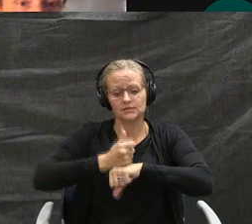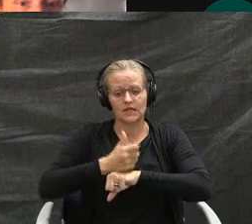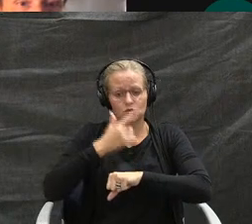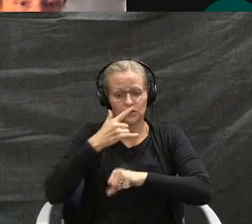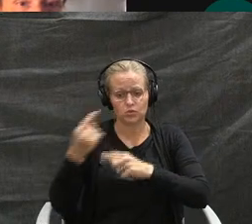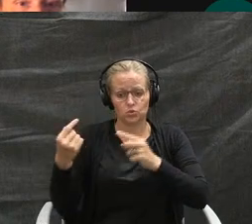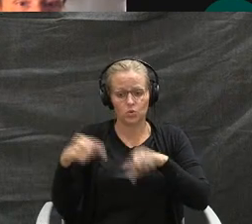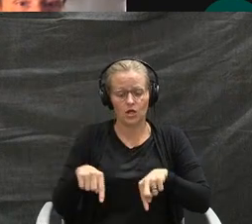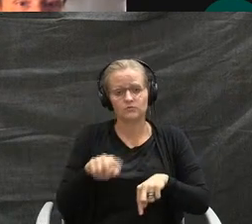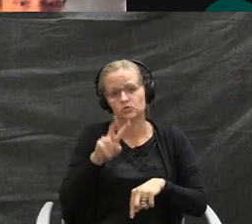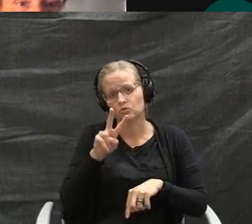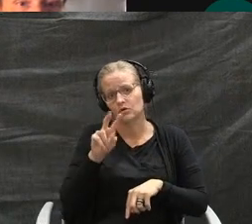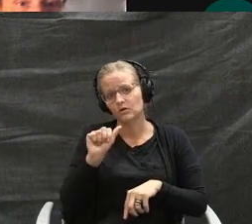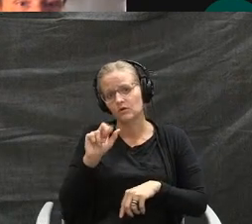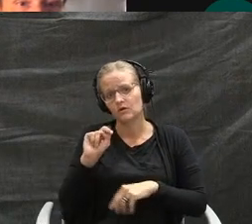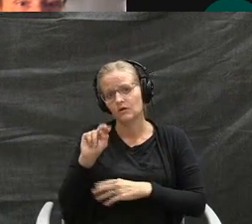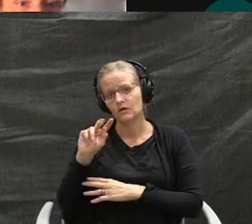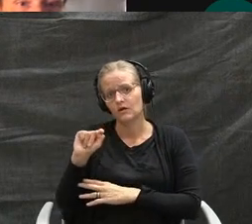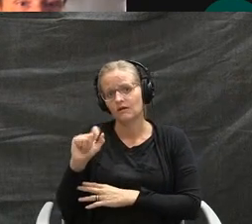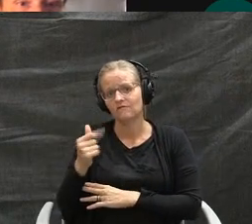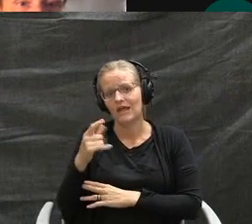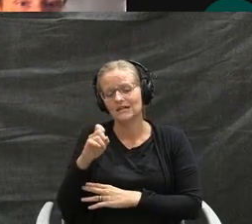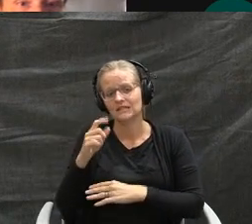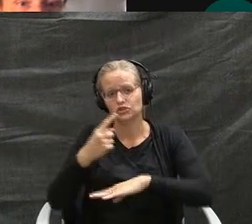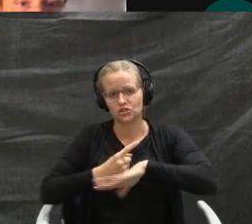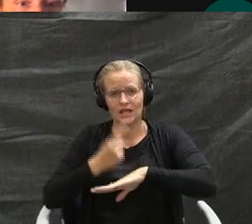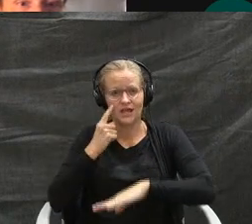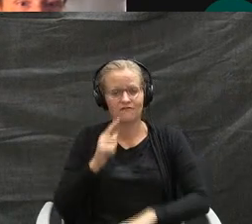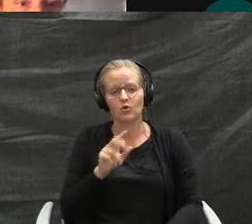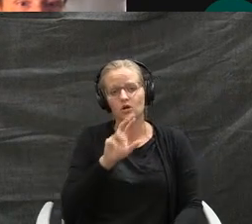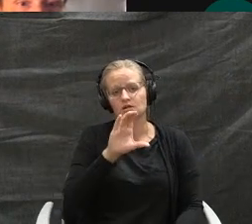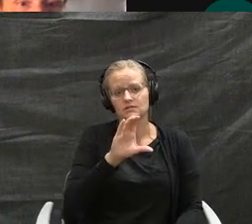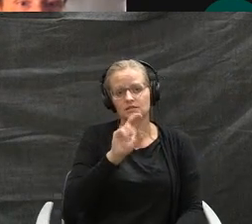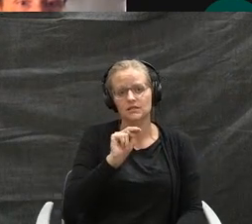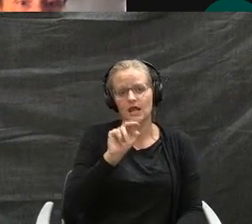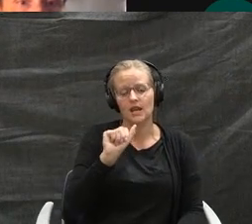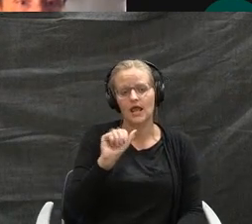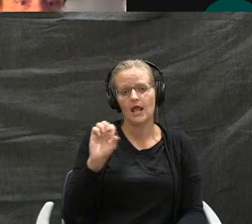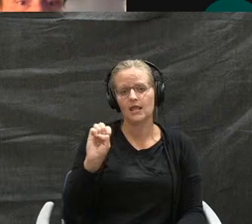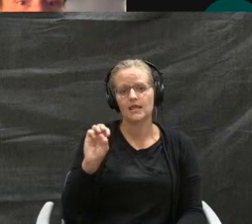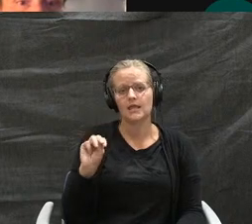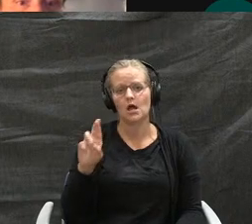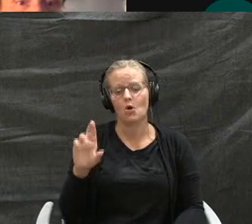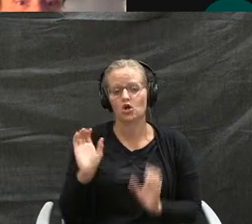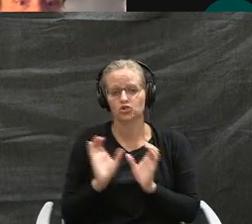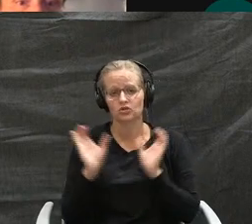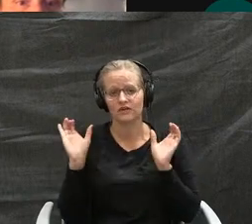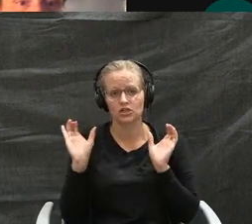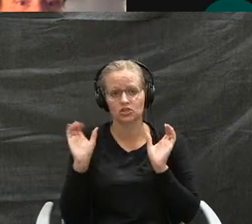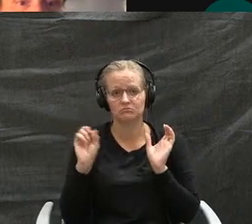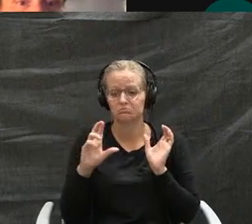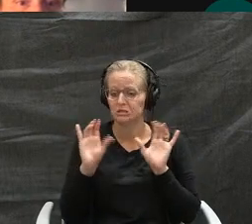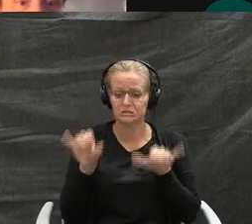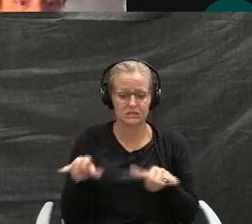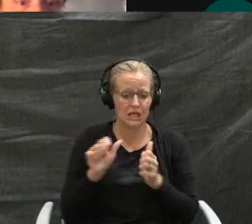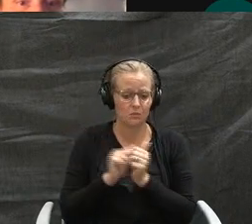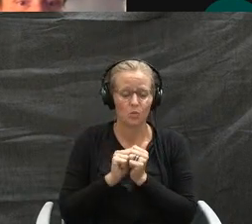could still do their CNA Mr certification. Same thing with some of the courses at the Welch building. So as I look through